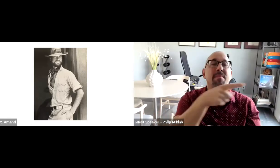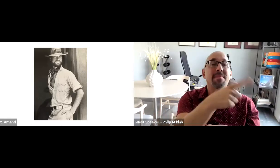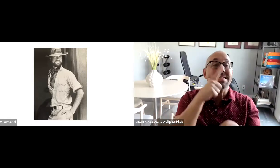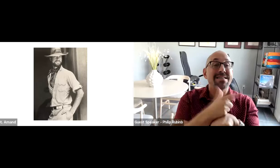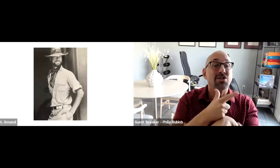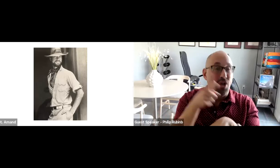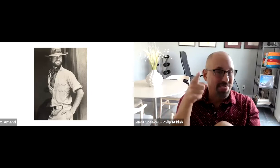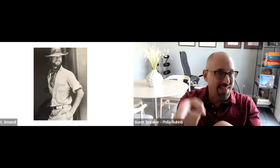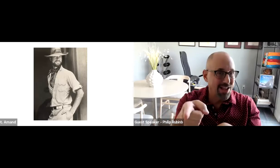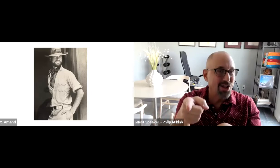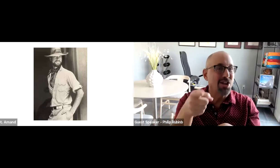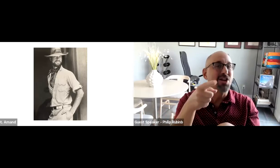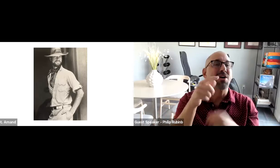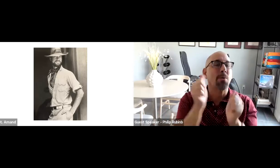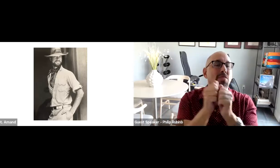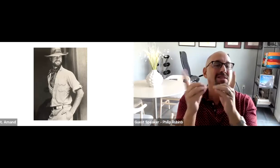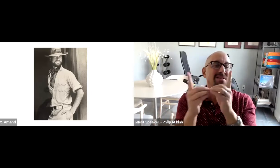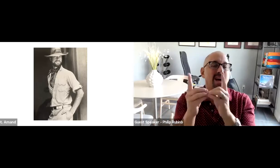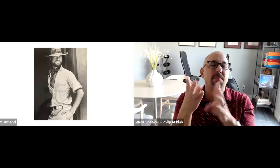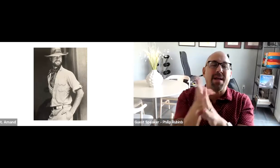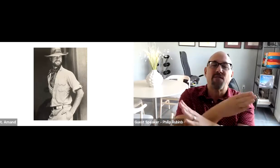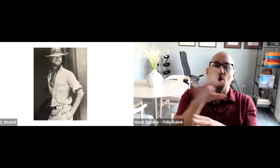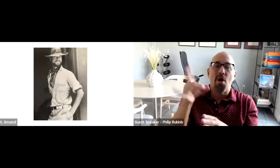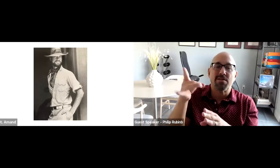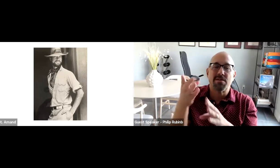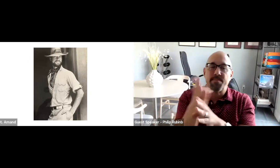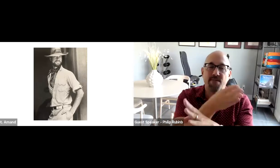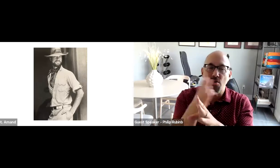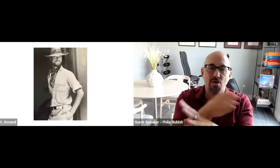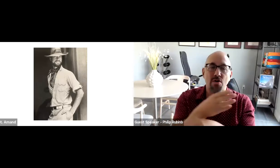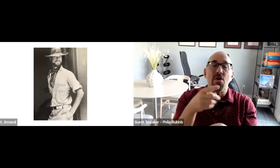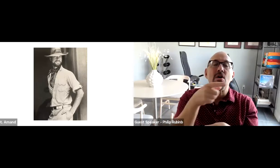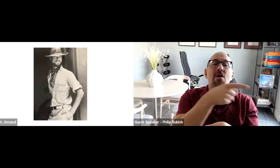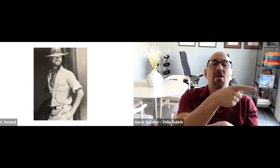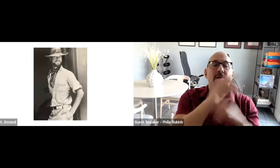It was called the Egyptian party, and his sister was there with her date at the time.